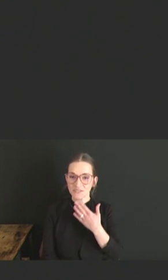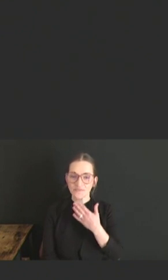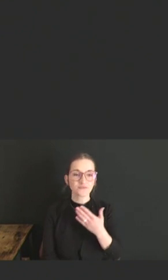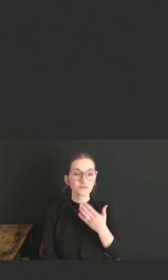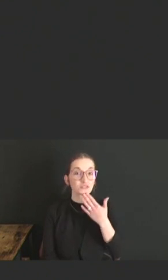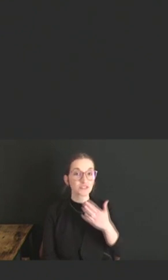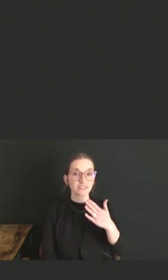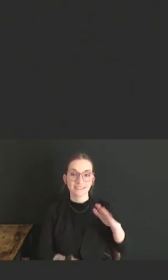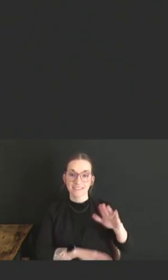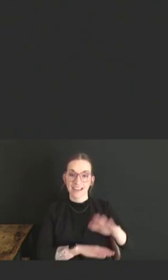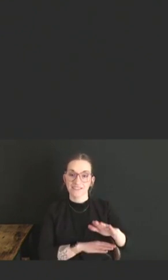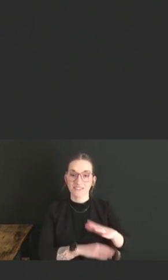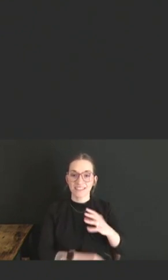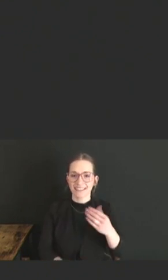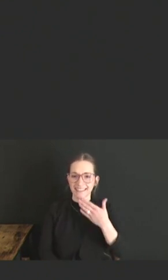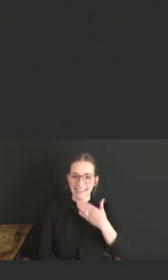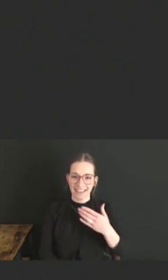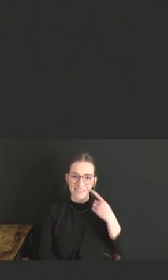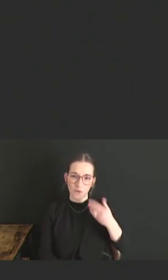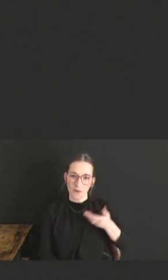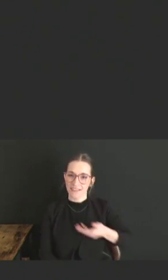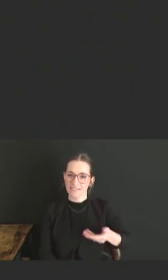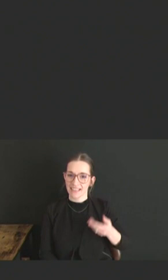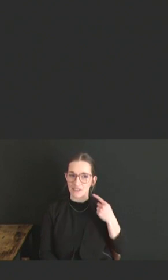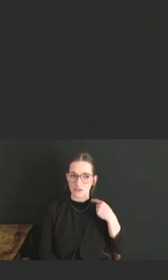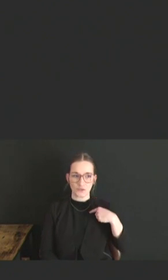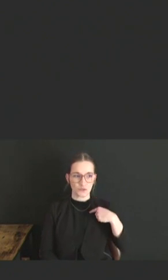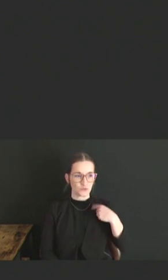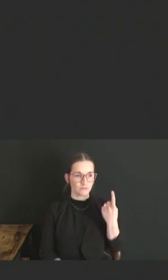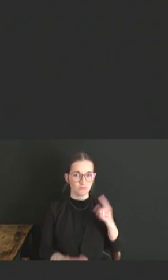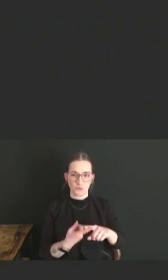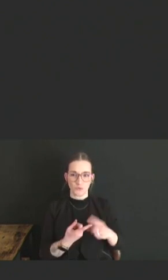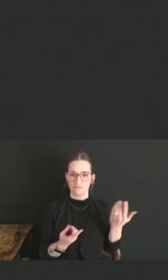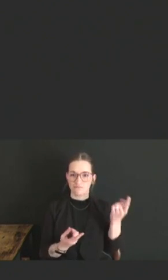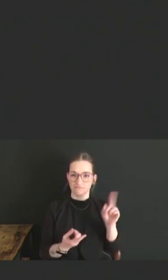and thank you for the invitation to speak with you today. Next slide, please.